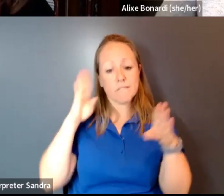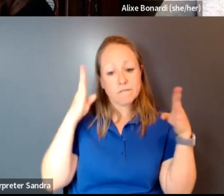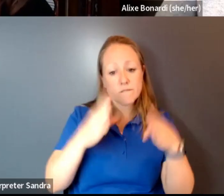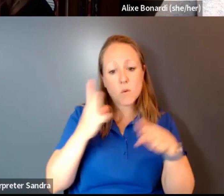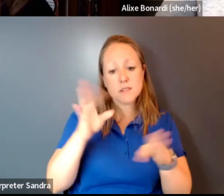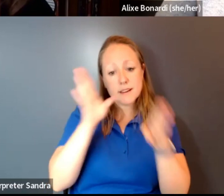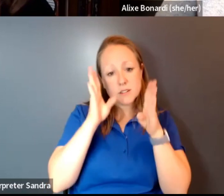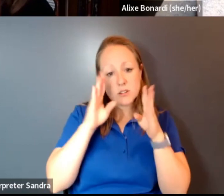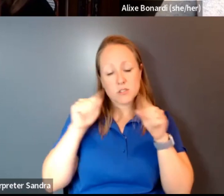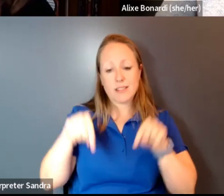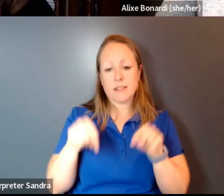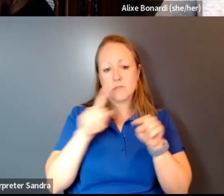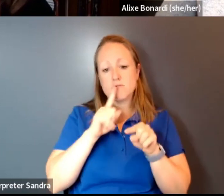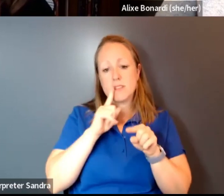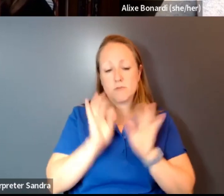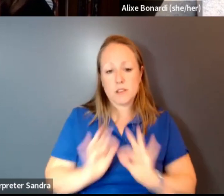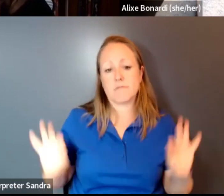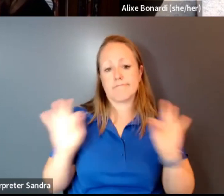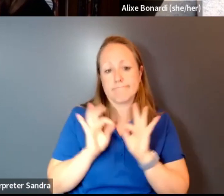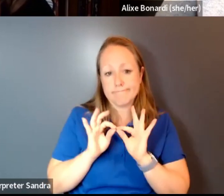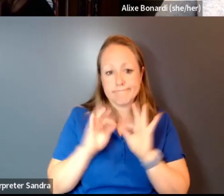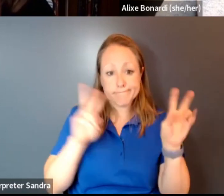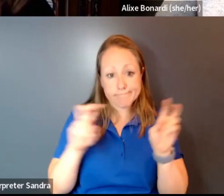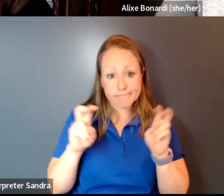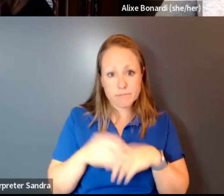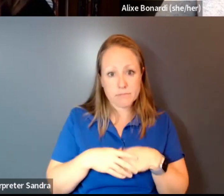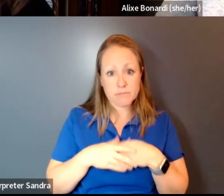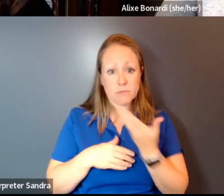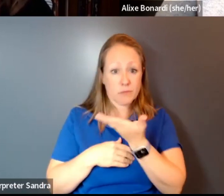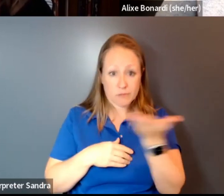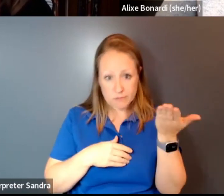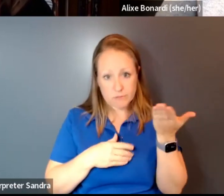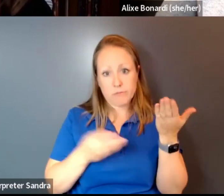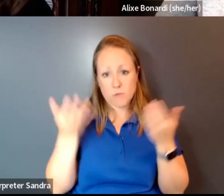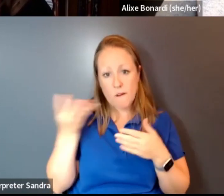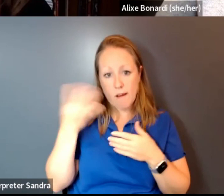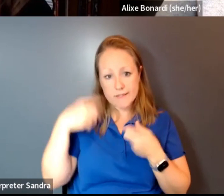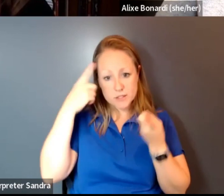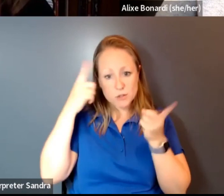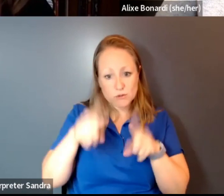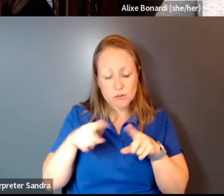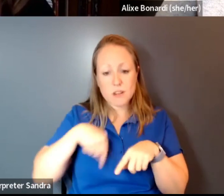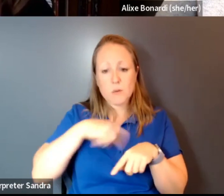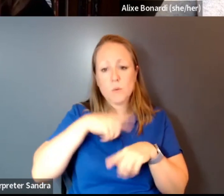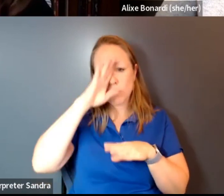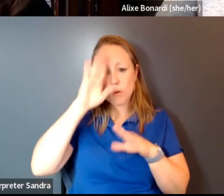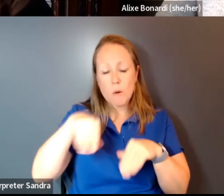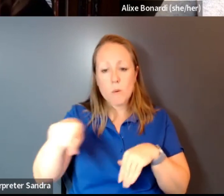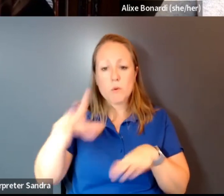critical topic. I think all of us on the panel, really agree that we hope you will walk away with a just deepened